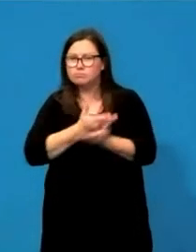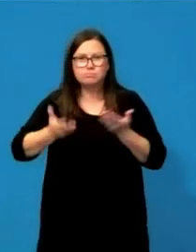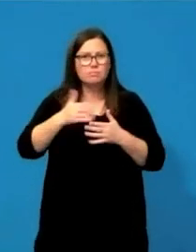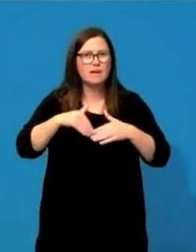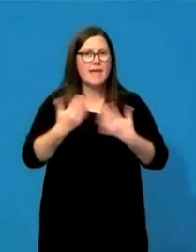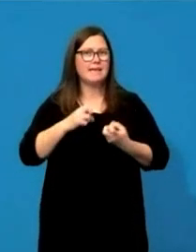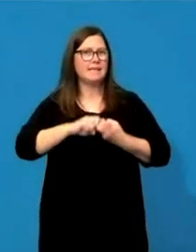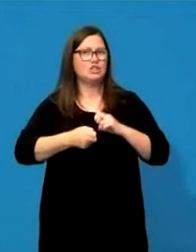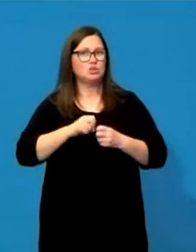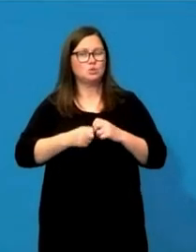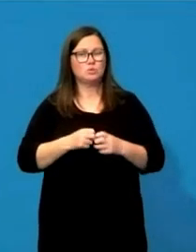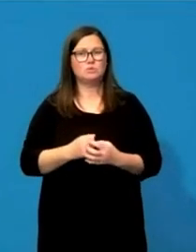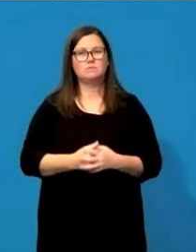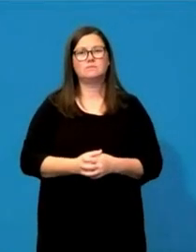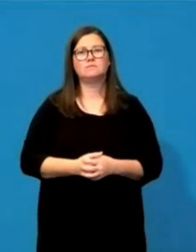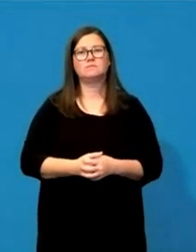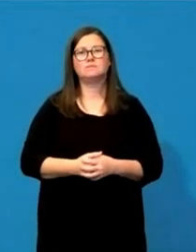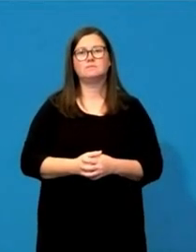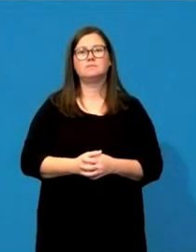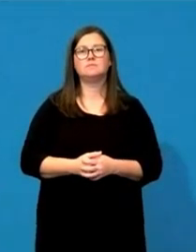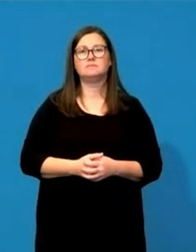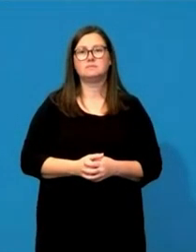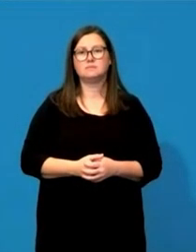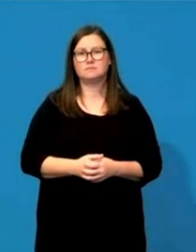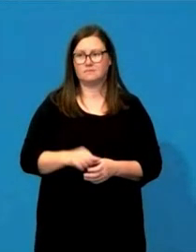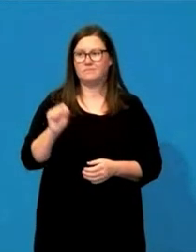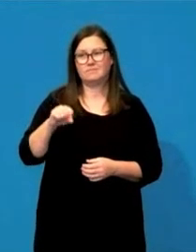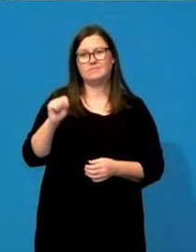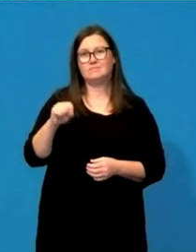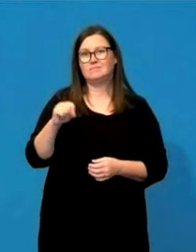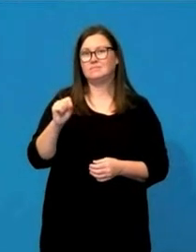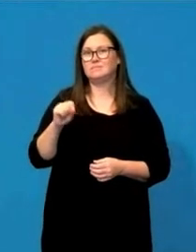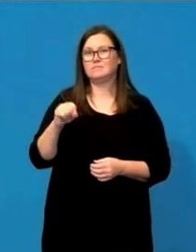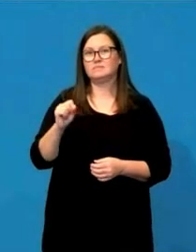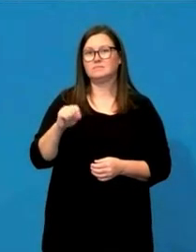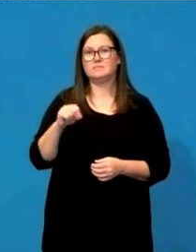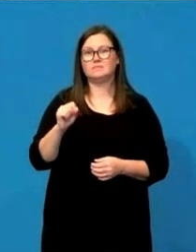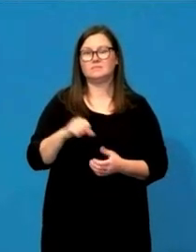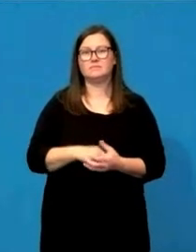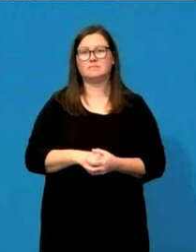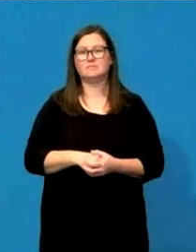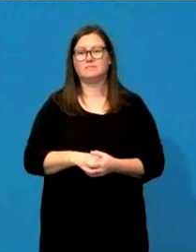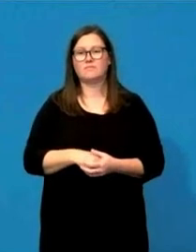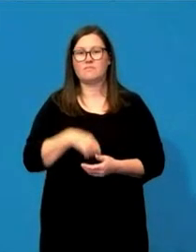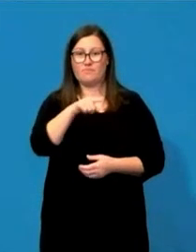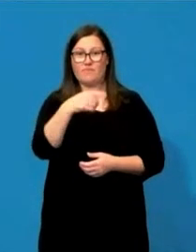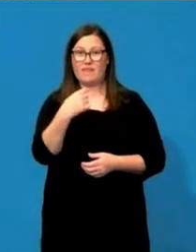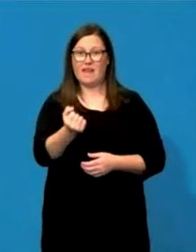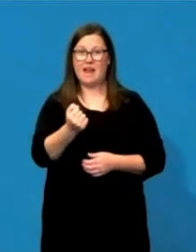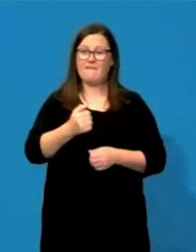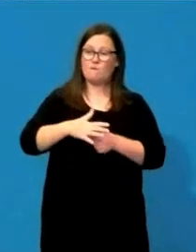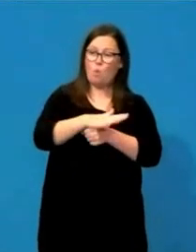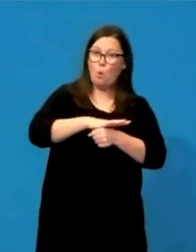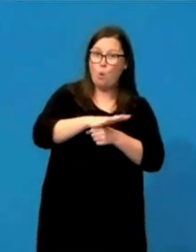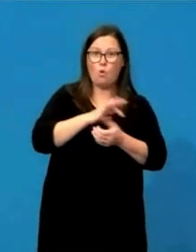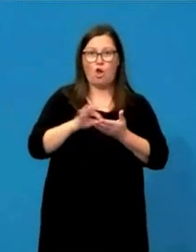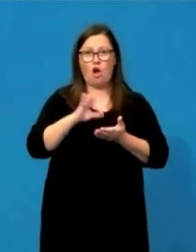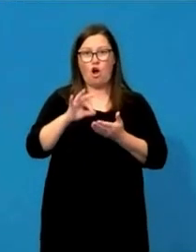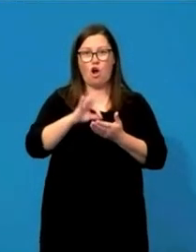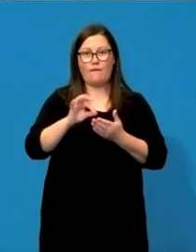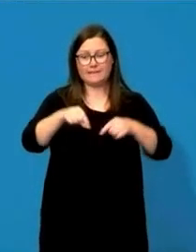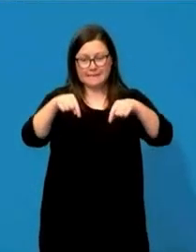I think being based on the ground, locally in town, in Fitzroy, where people can see